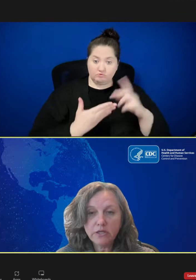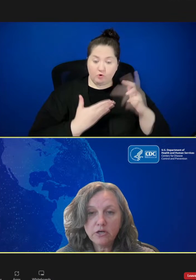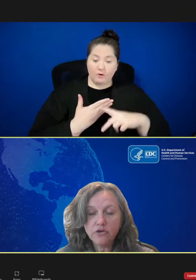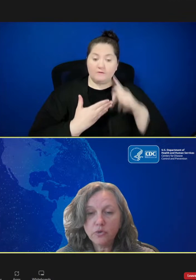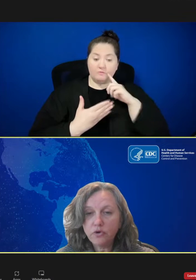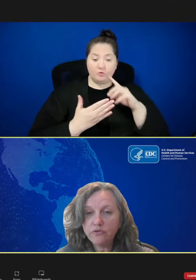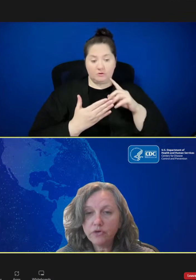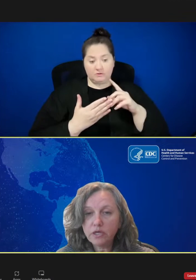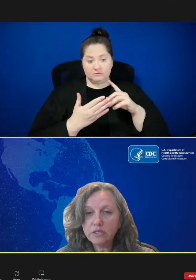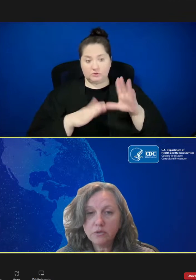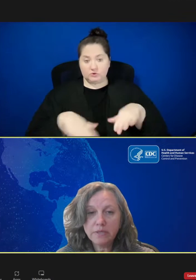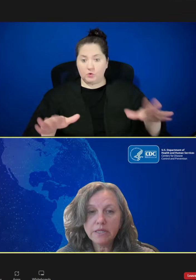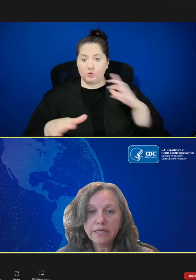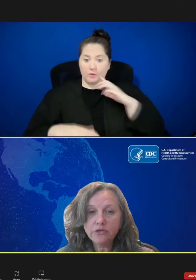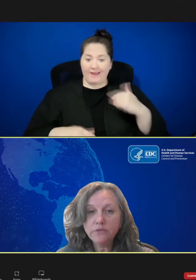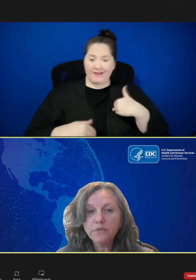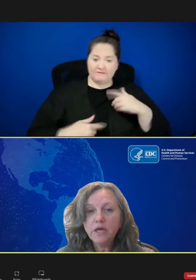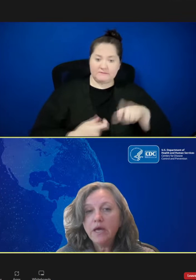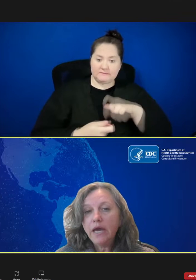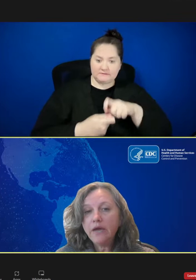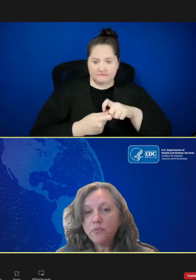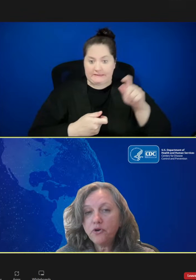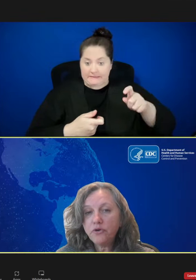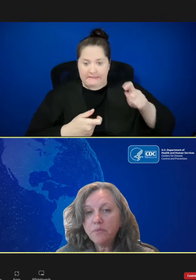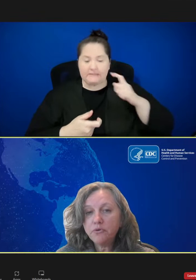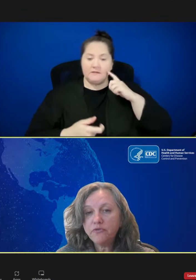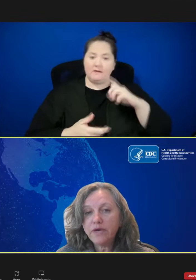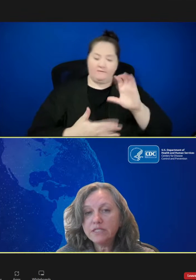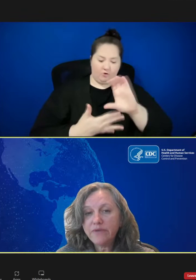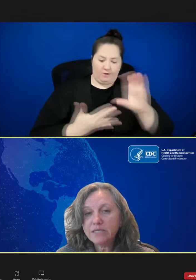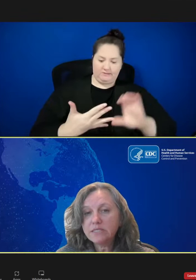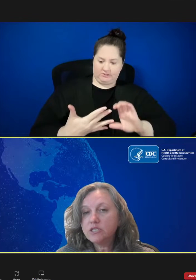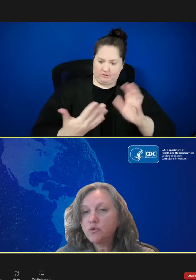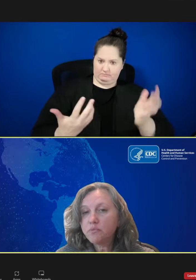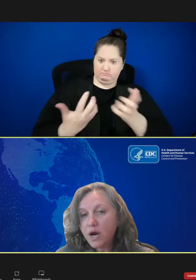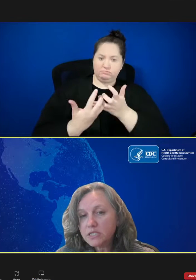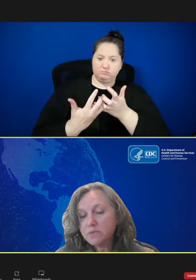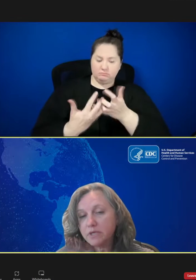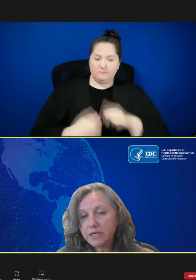that I'll go over a little bit later. And the program provides vaccine to approximately,